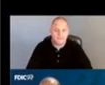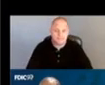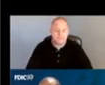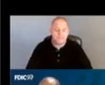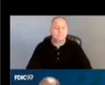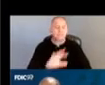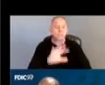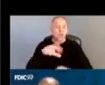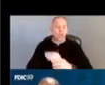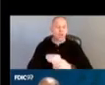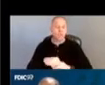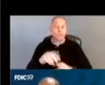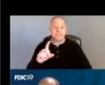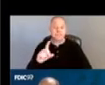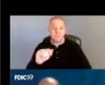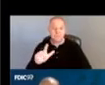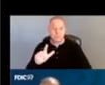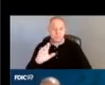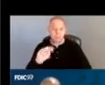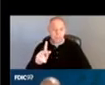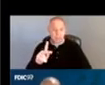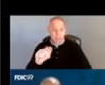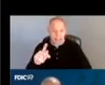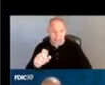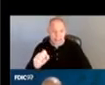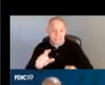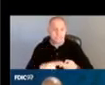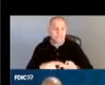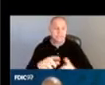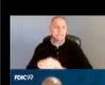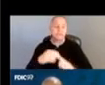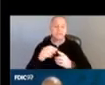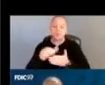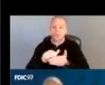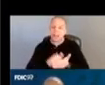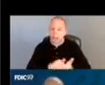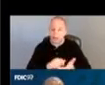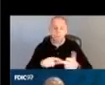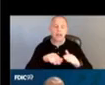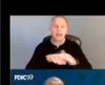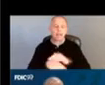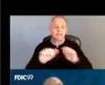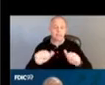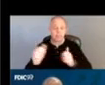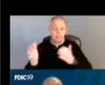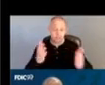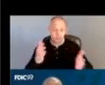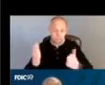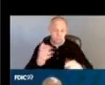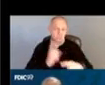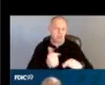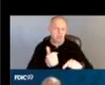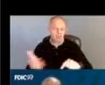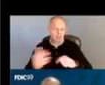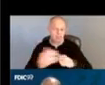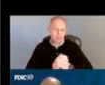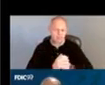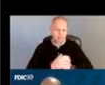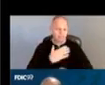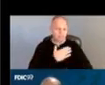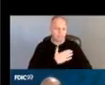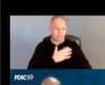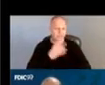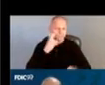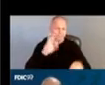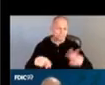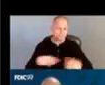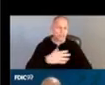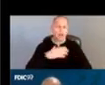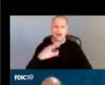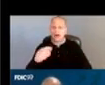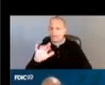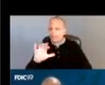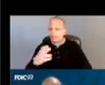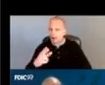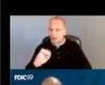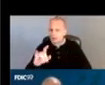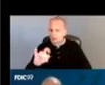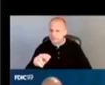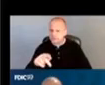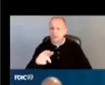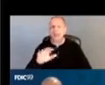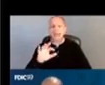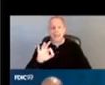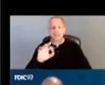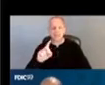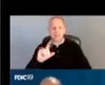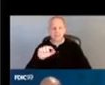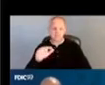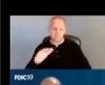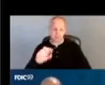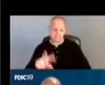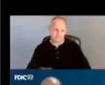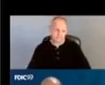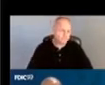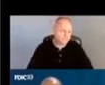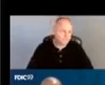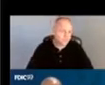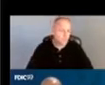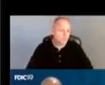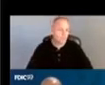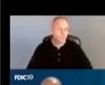digital banking apps, special accounts, and accessibility services. We also have a national